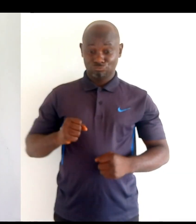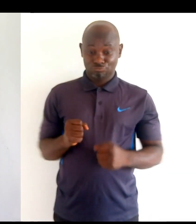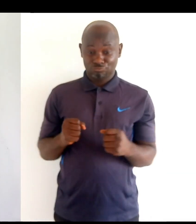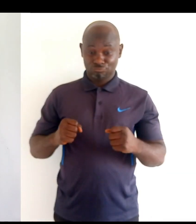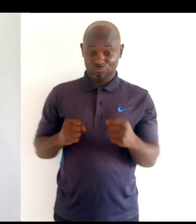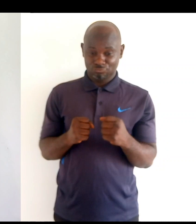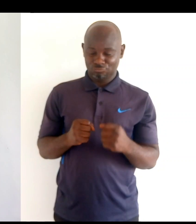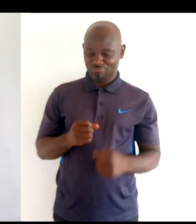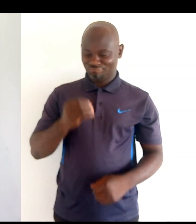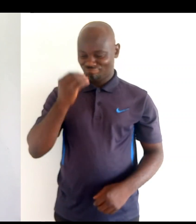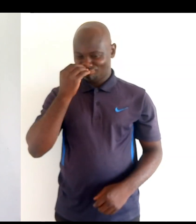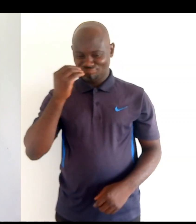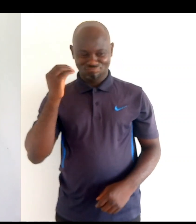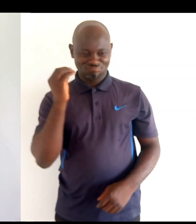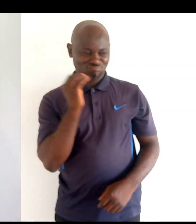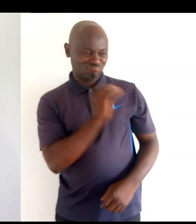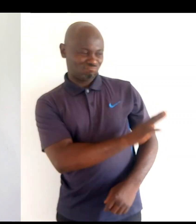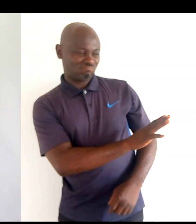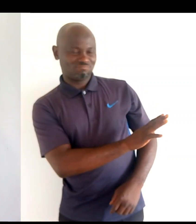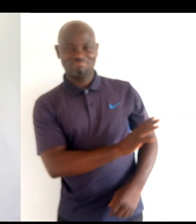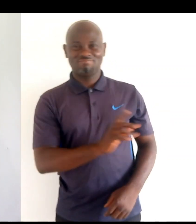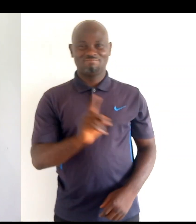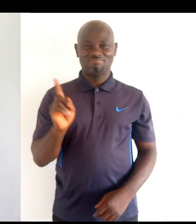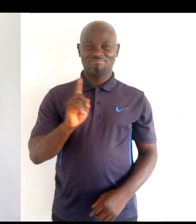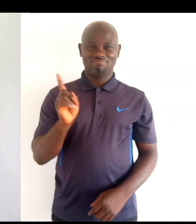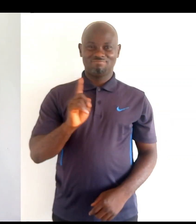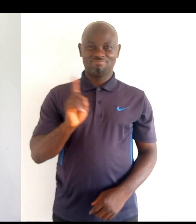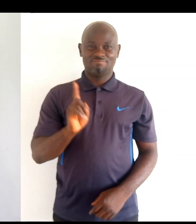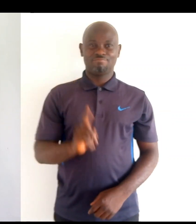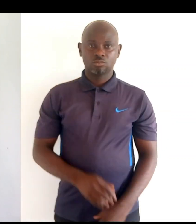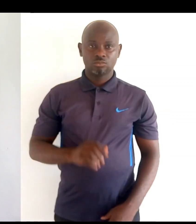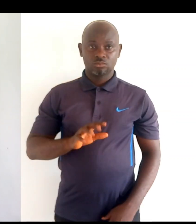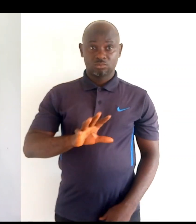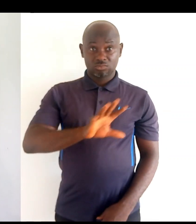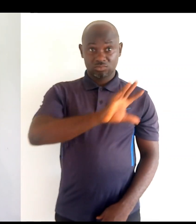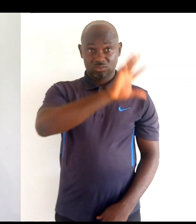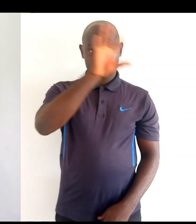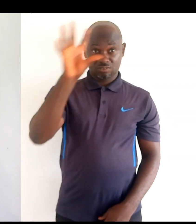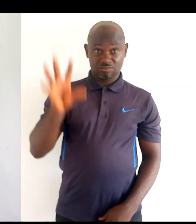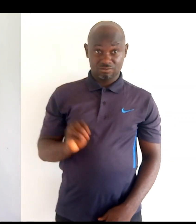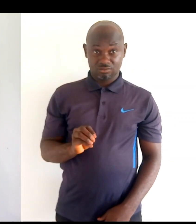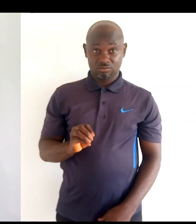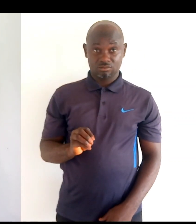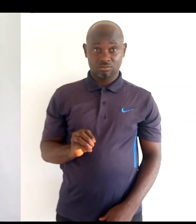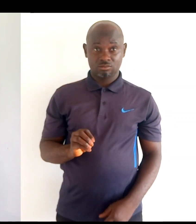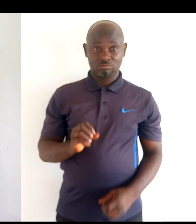from the language they know and use. And when it happens that way the Deaf child's education